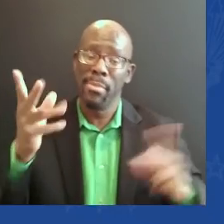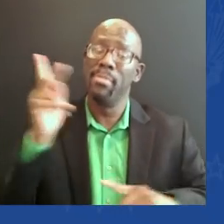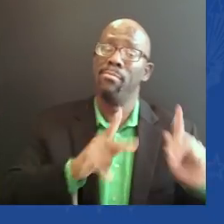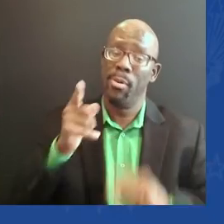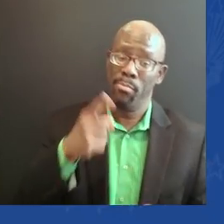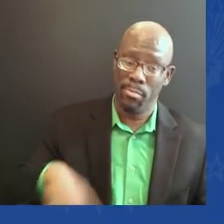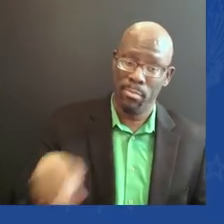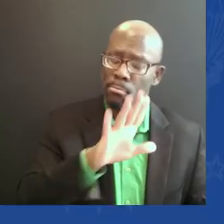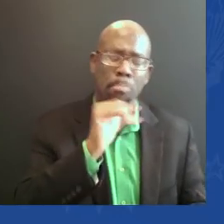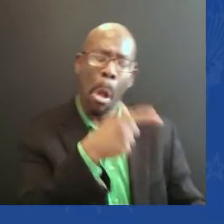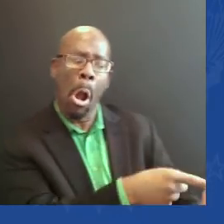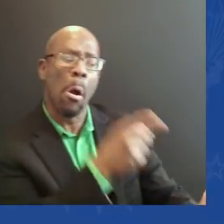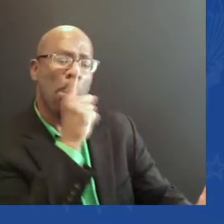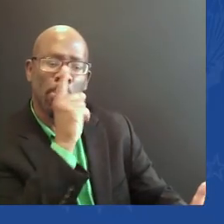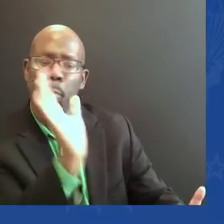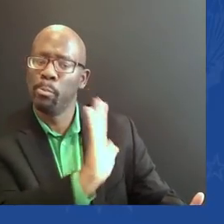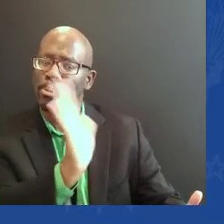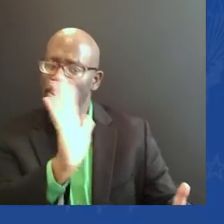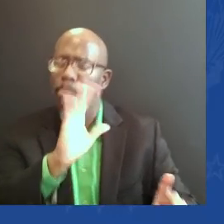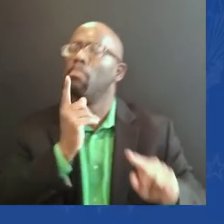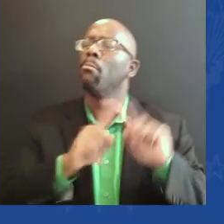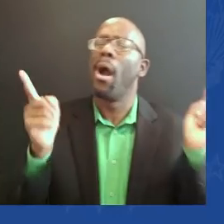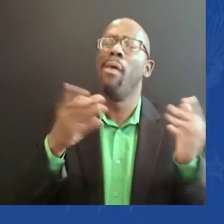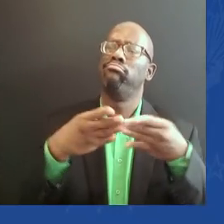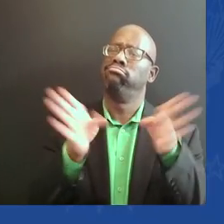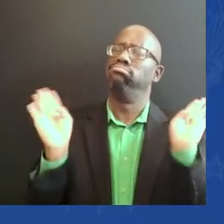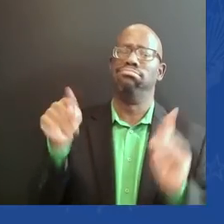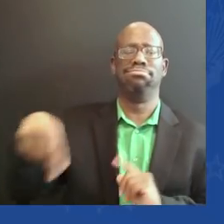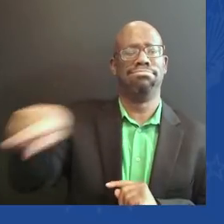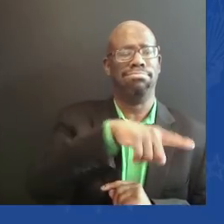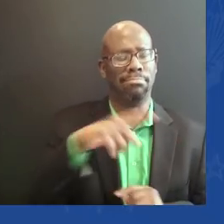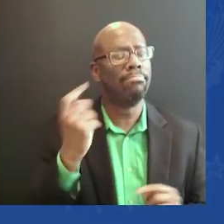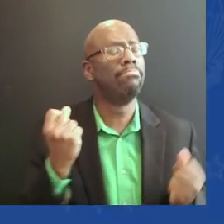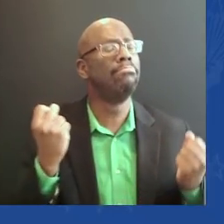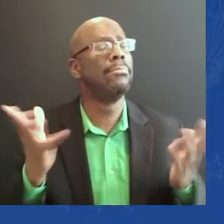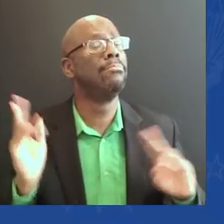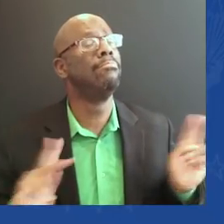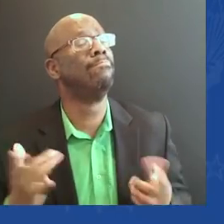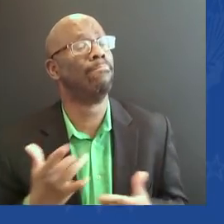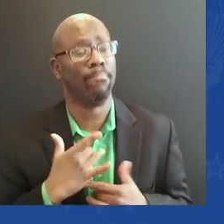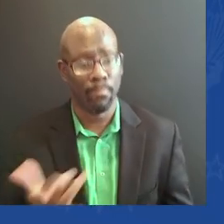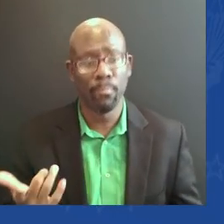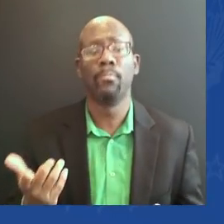but many of you who are even in the press who went out of your way to express your empathy and sympathy